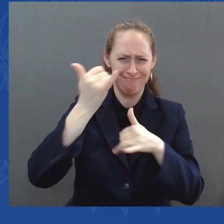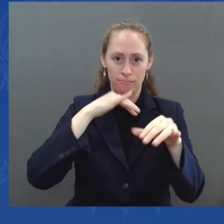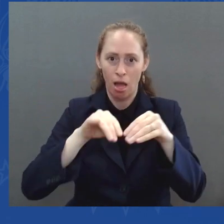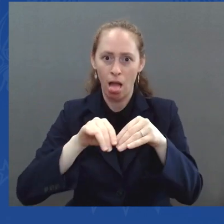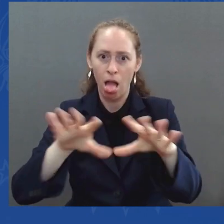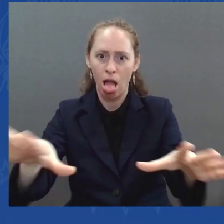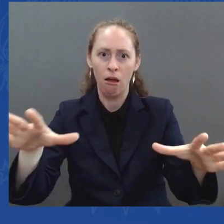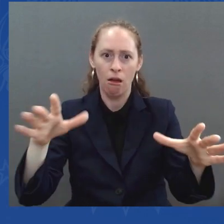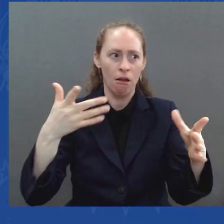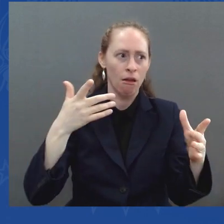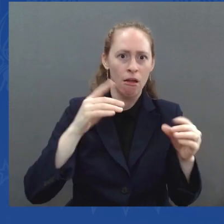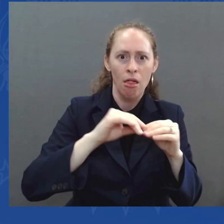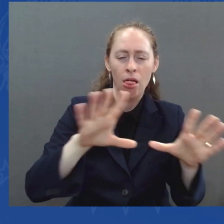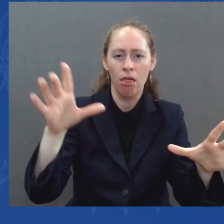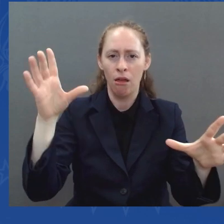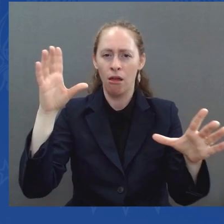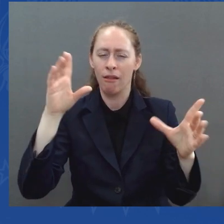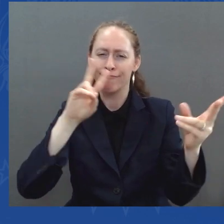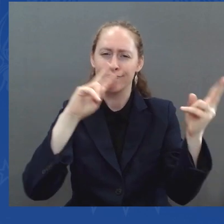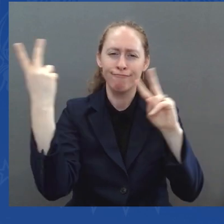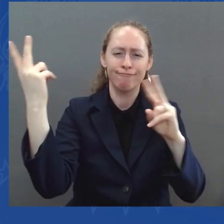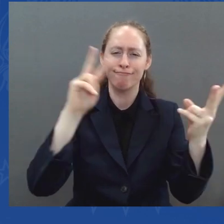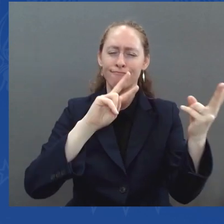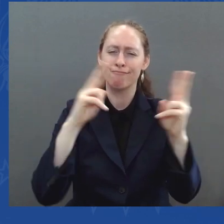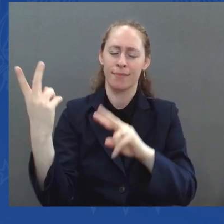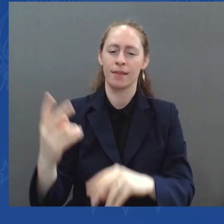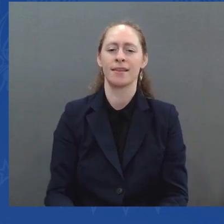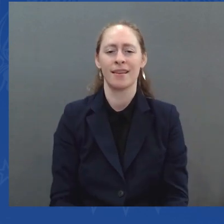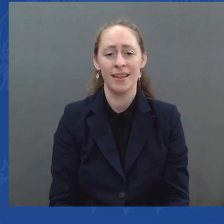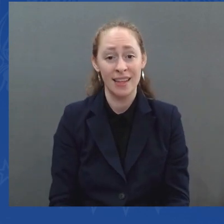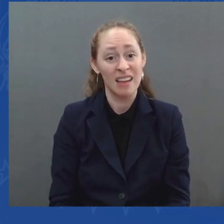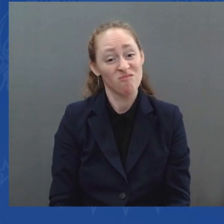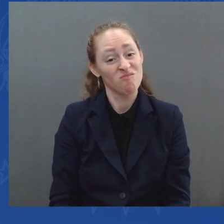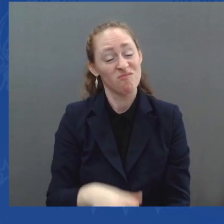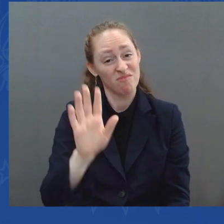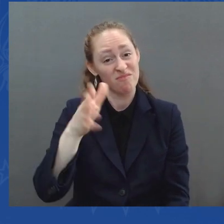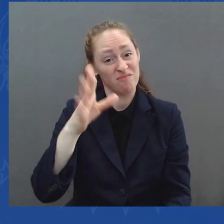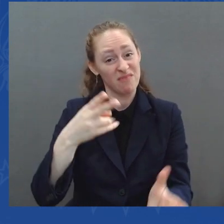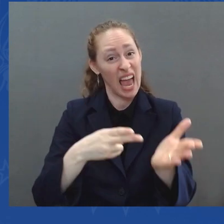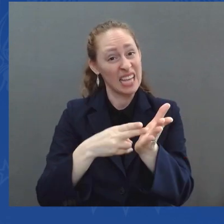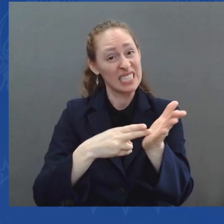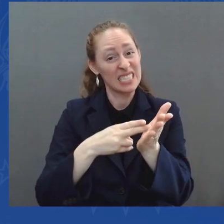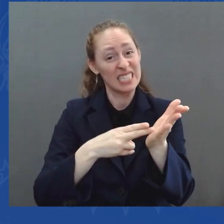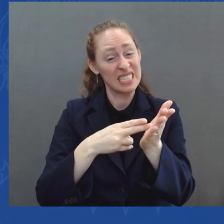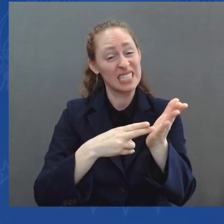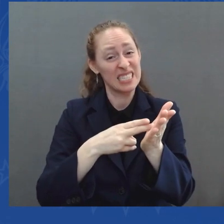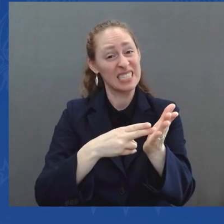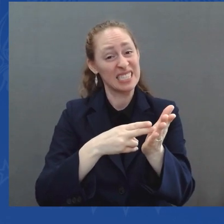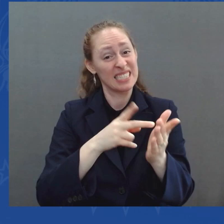with us to get anything done. That's fair to say.